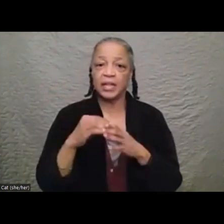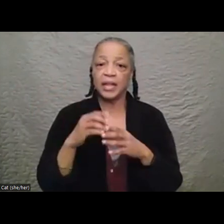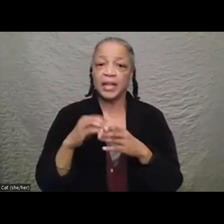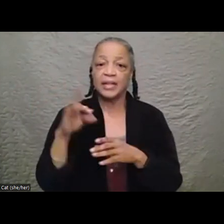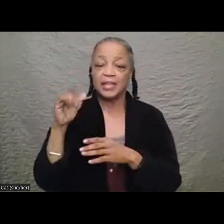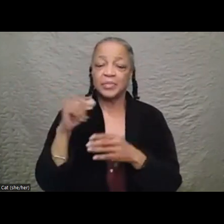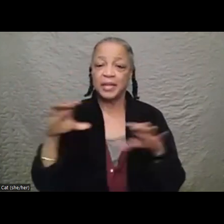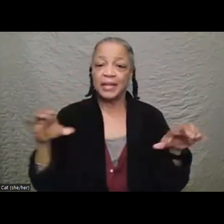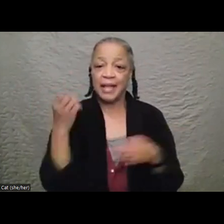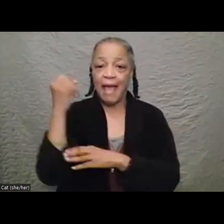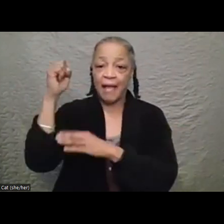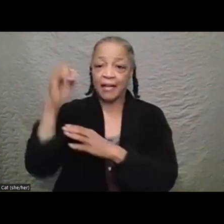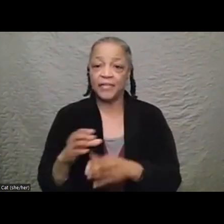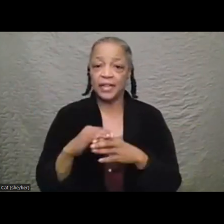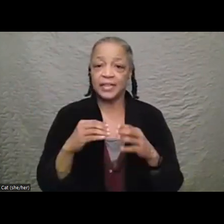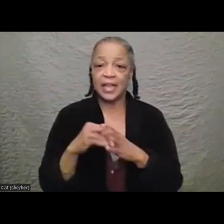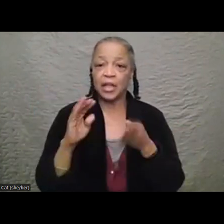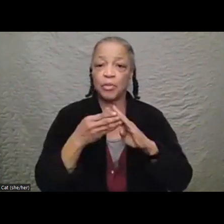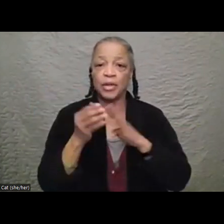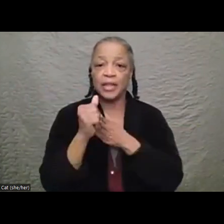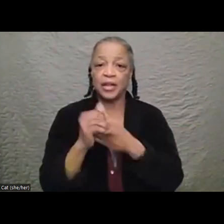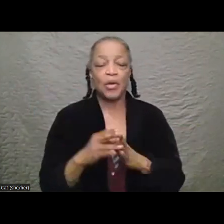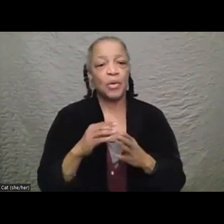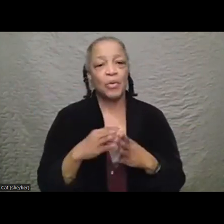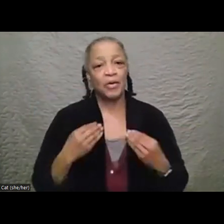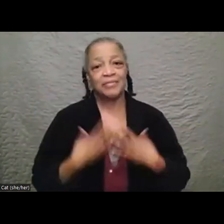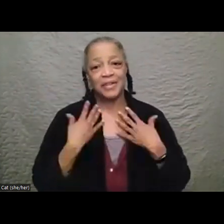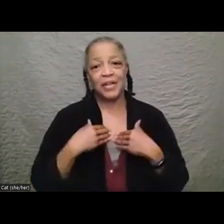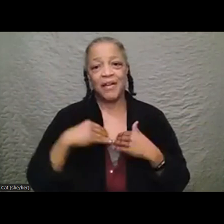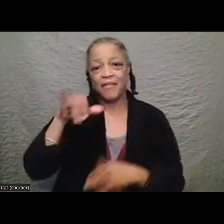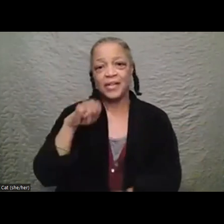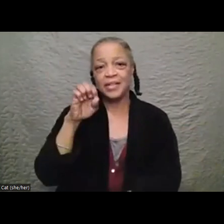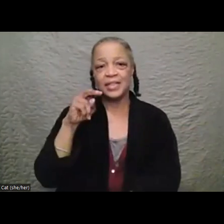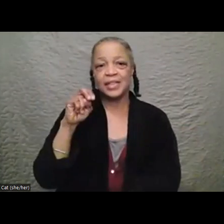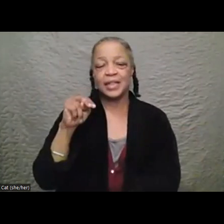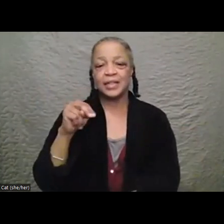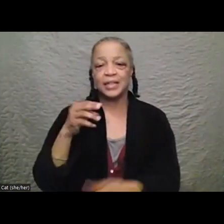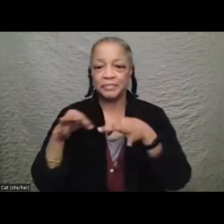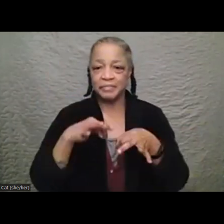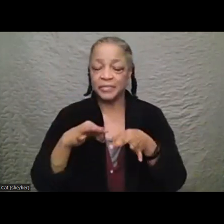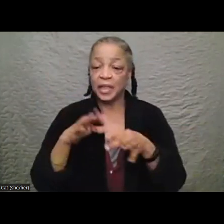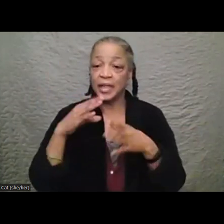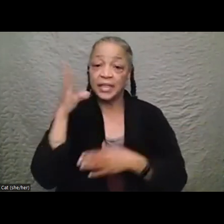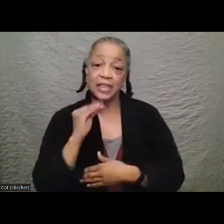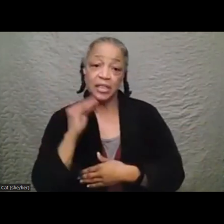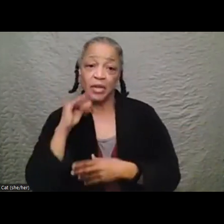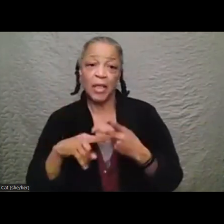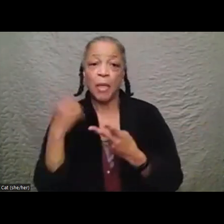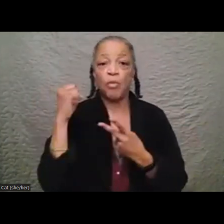We are honored to have Jensen talk about his own experience as well as the movement for deinstitutionalization.